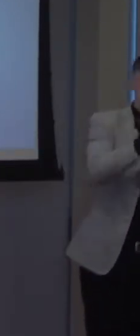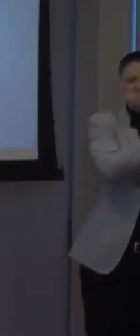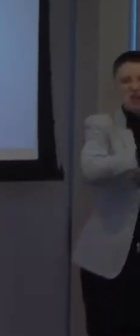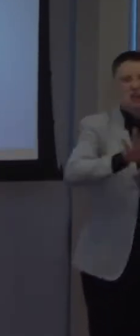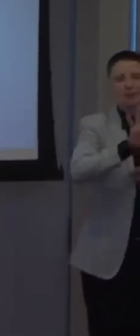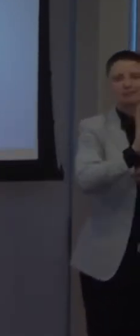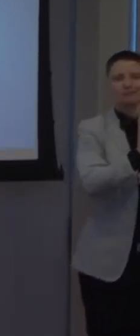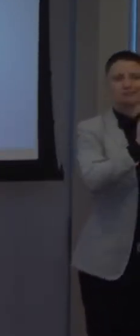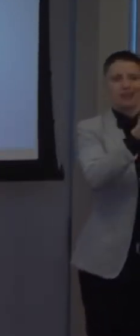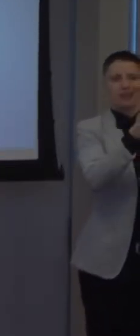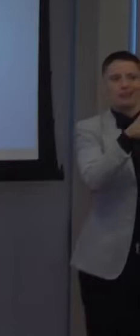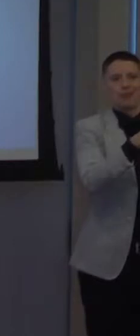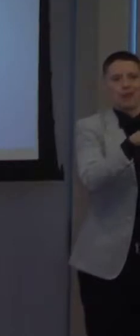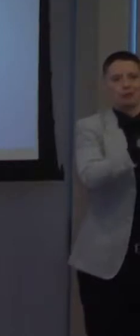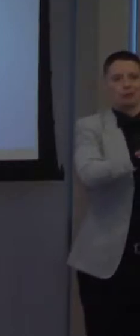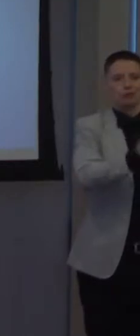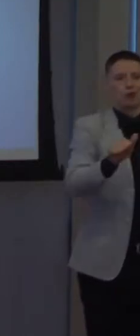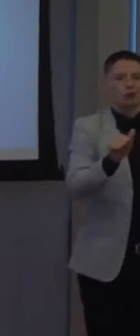just to provide for a child with disabilities.